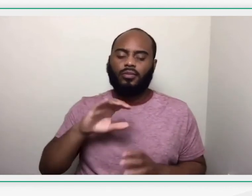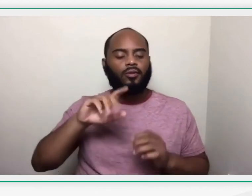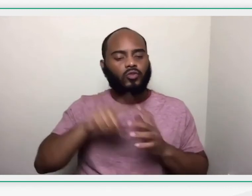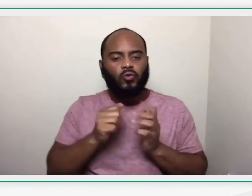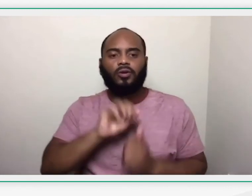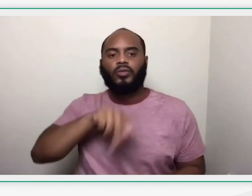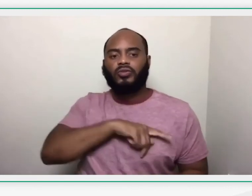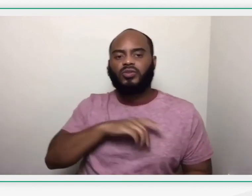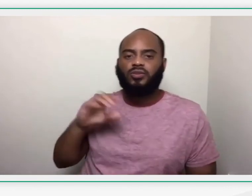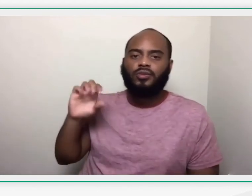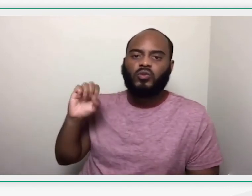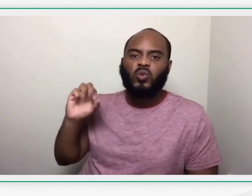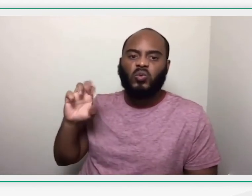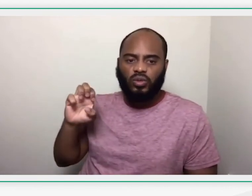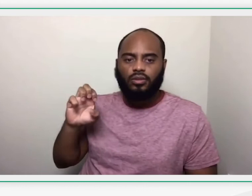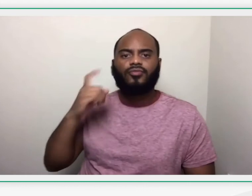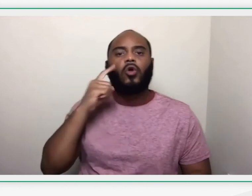Well, you're gonna want to start with your personal credit score.